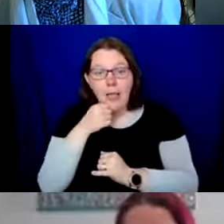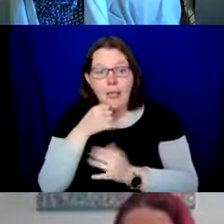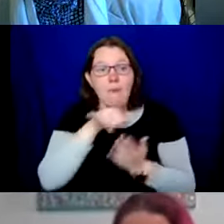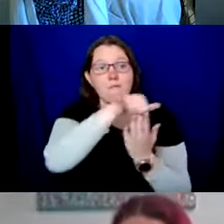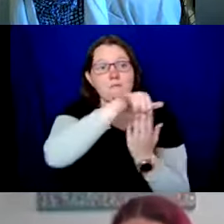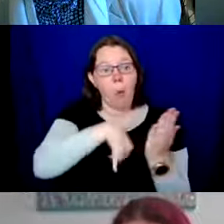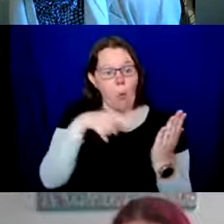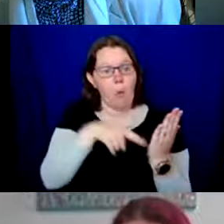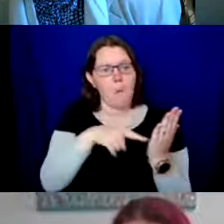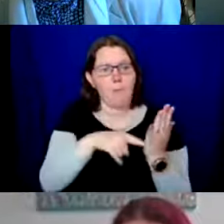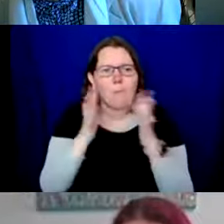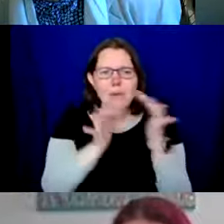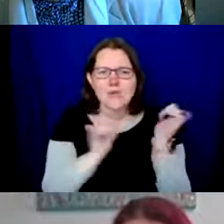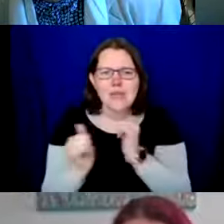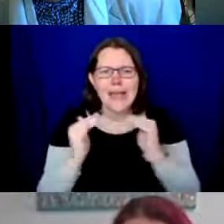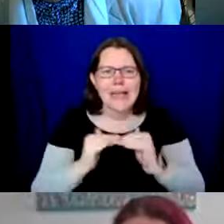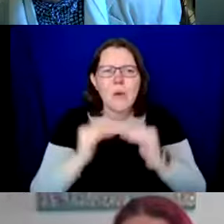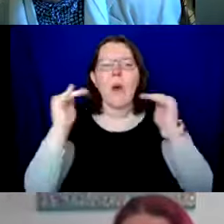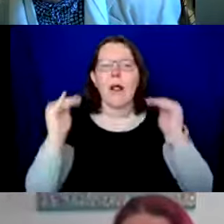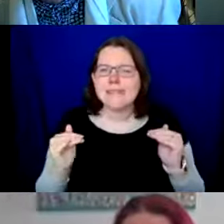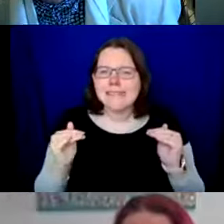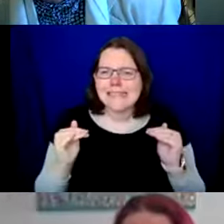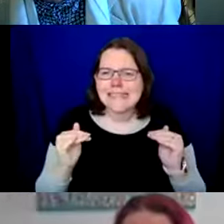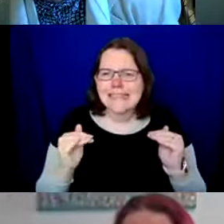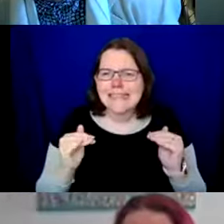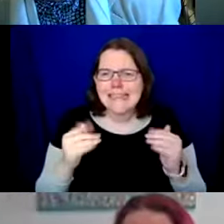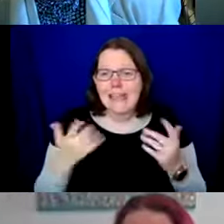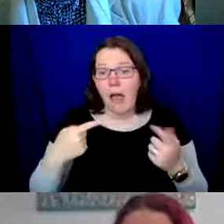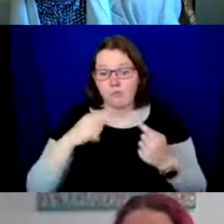i'll send those out afterwards if you could send those back to us that would be really helpful